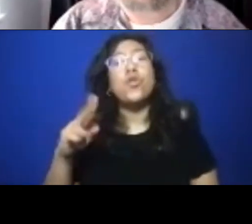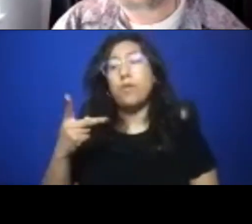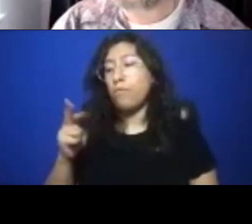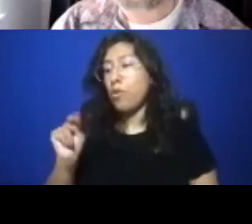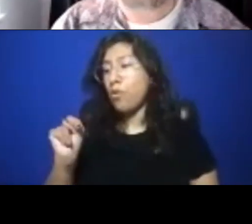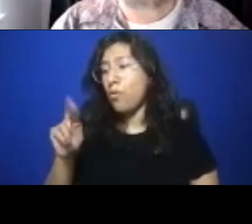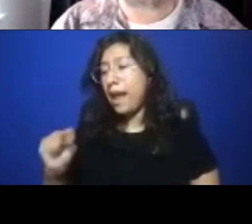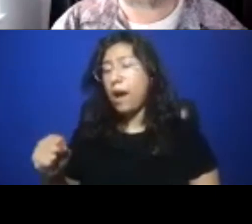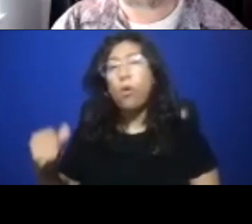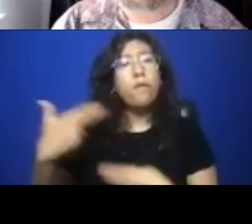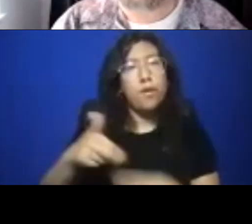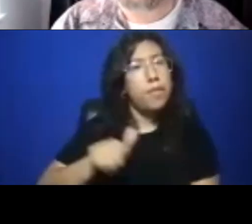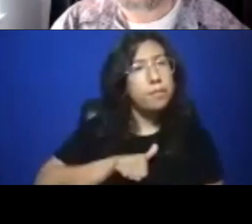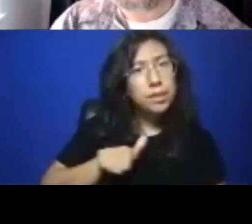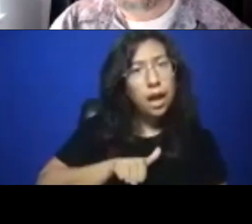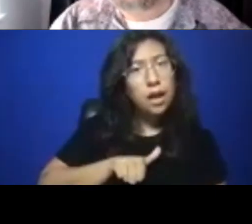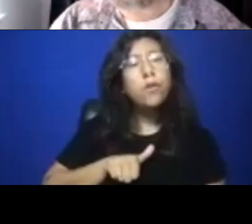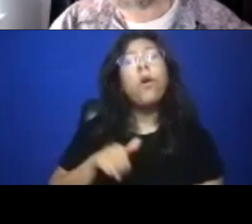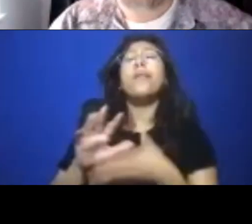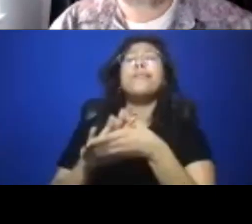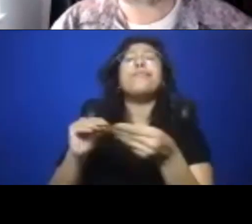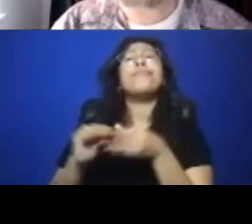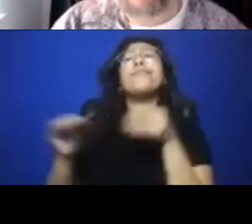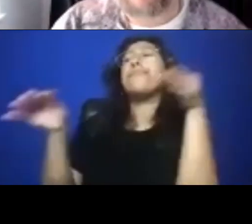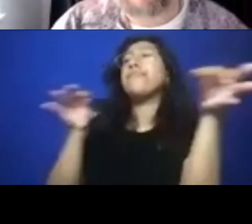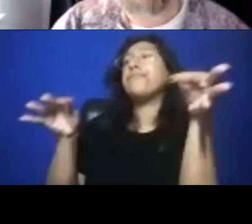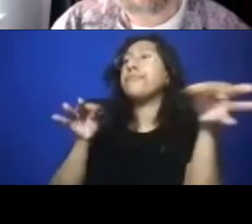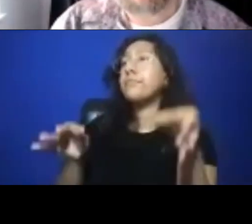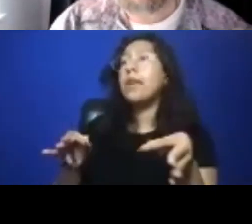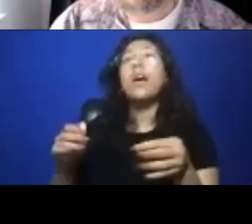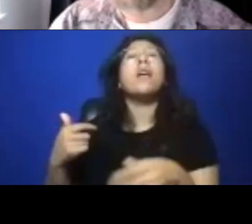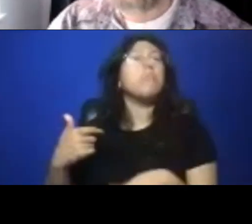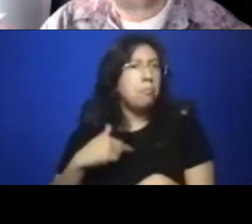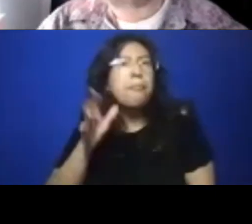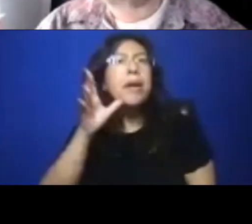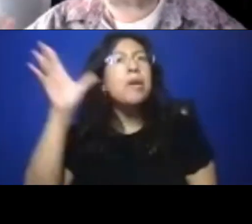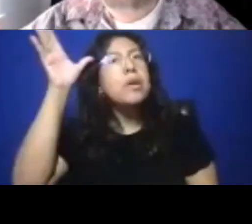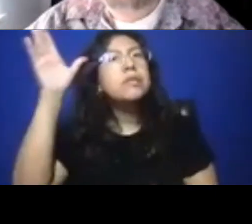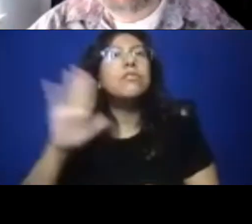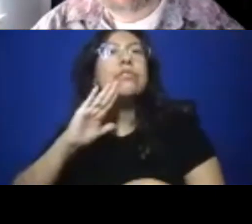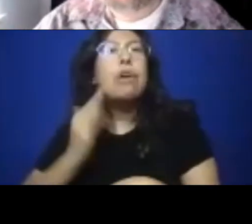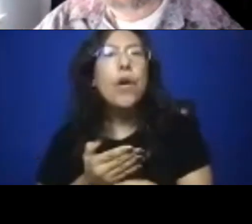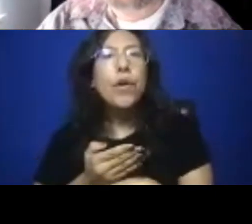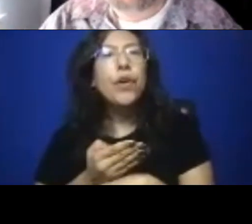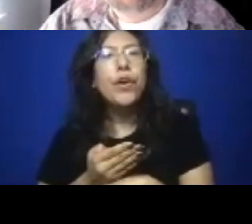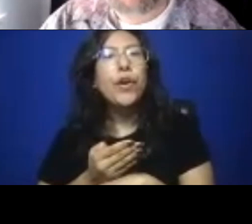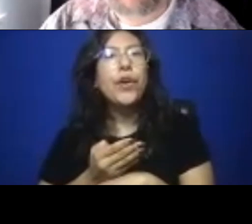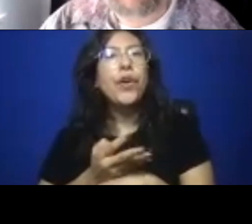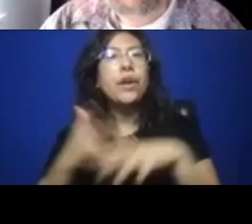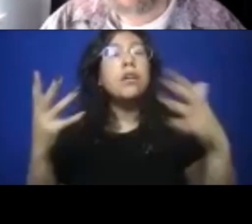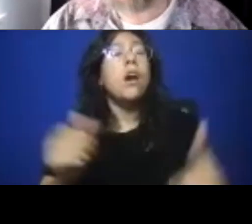They may talk about themselves as their parent's daughter. Another person that's a trans man